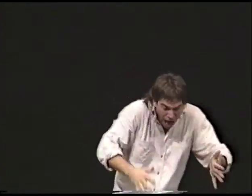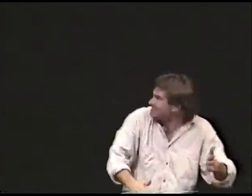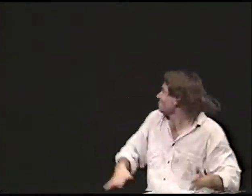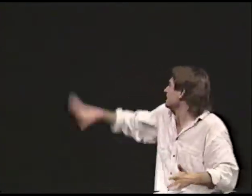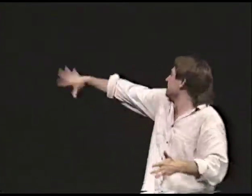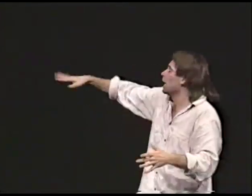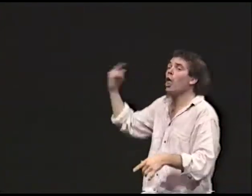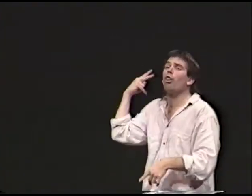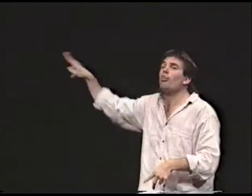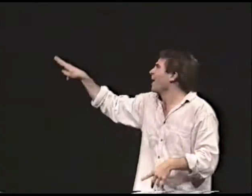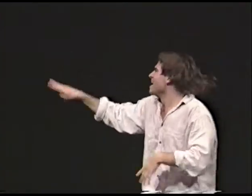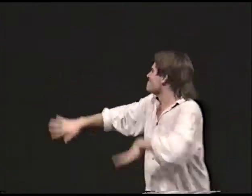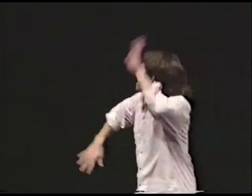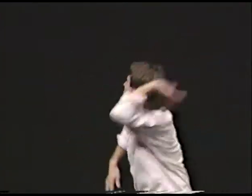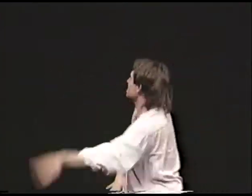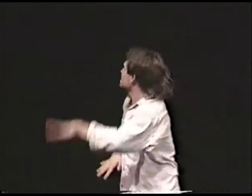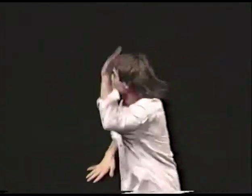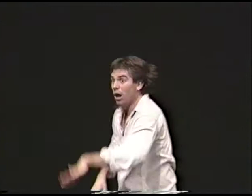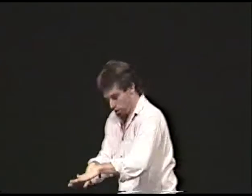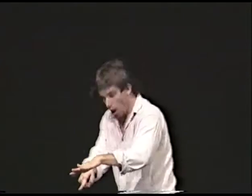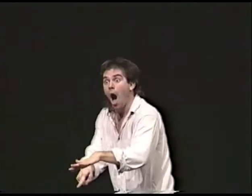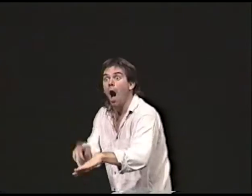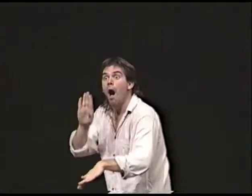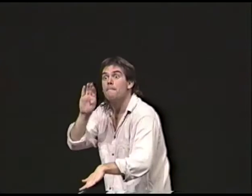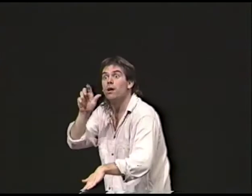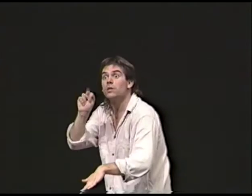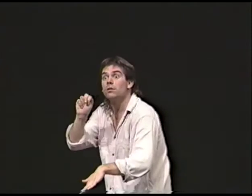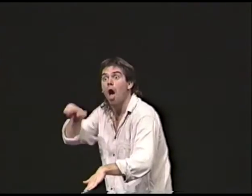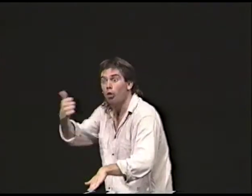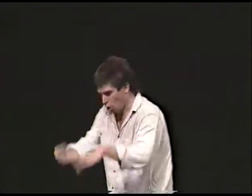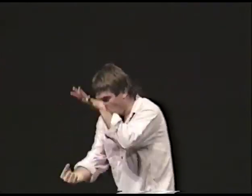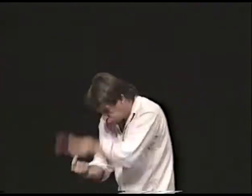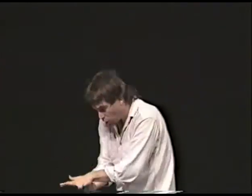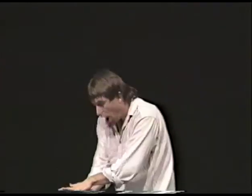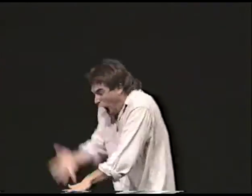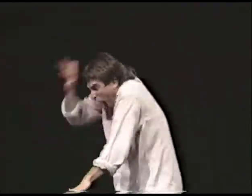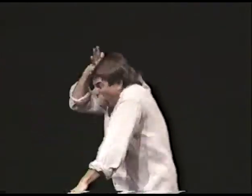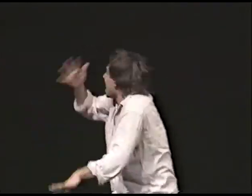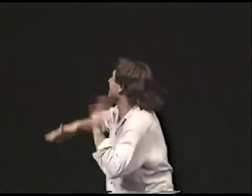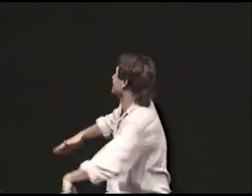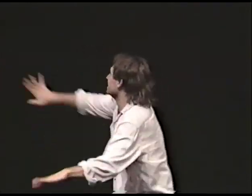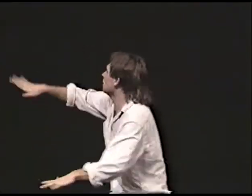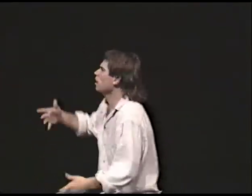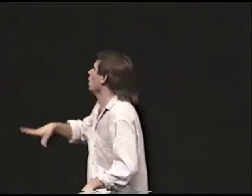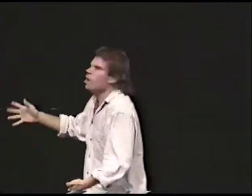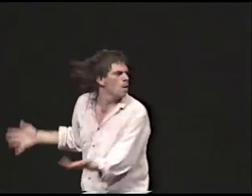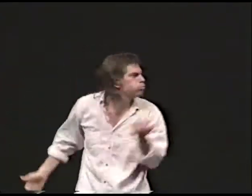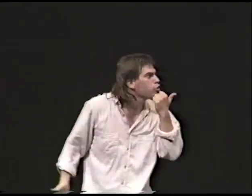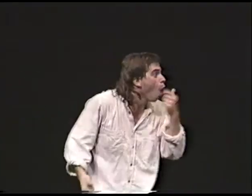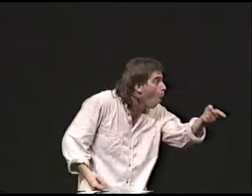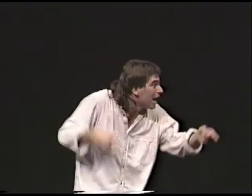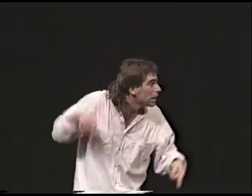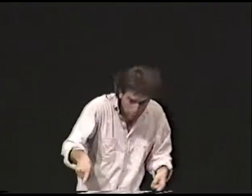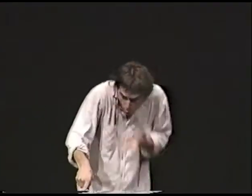ding, ding, ding, ding, ding, ding, ding. He was looking the other way. He pushed another button. Oh, hey, hey, Bill, what's wrong?